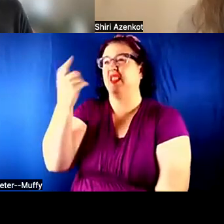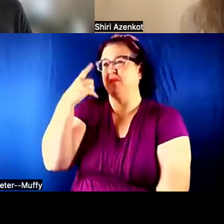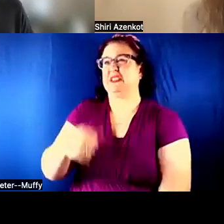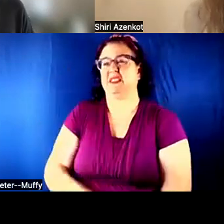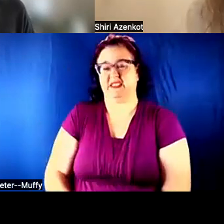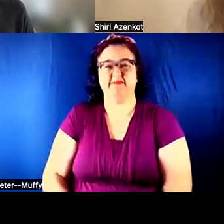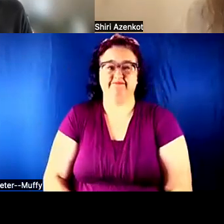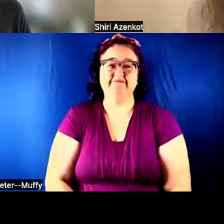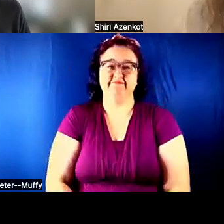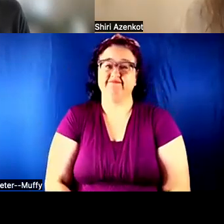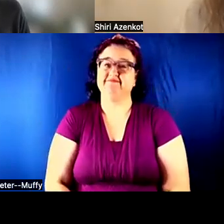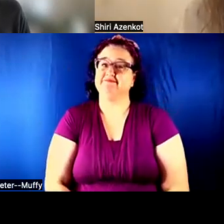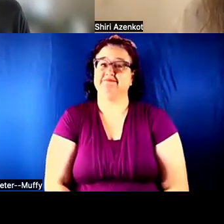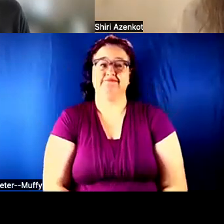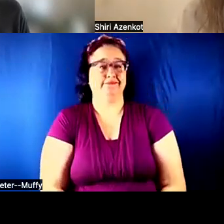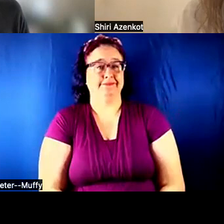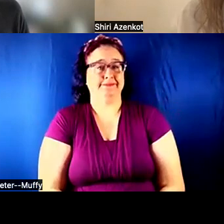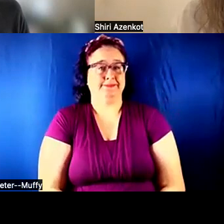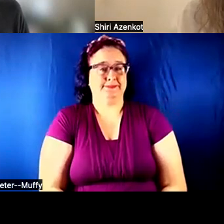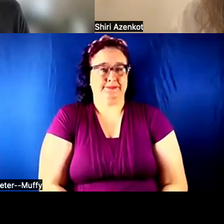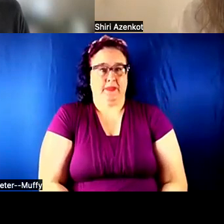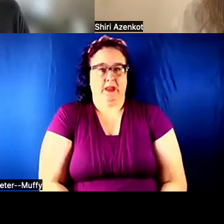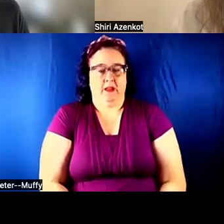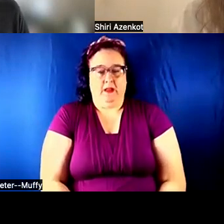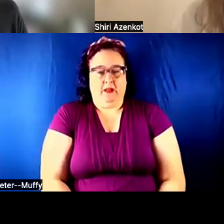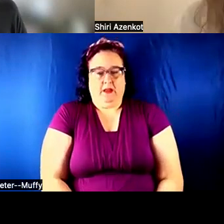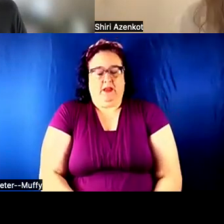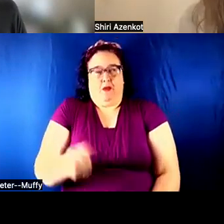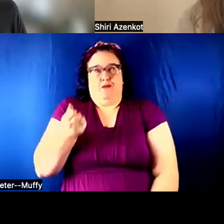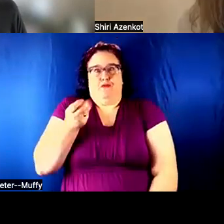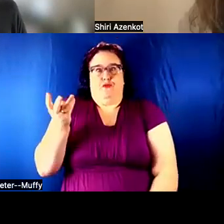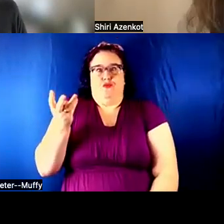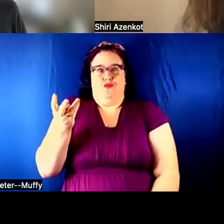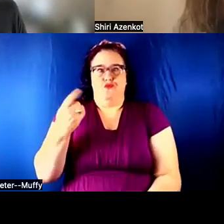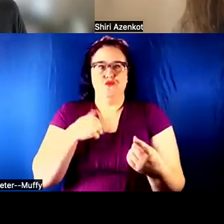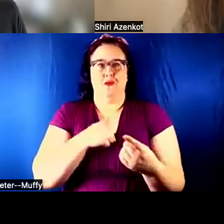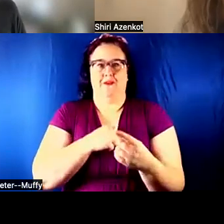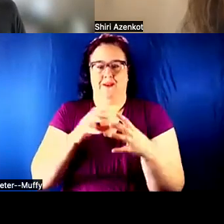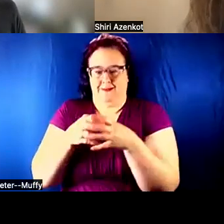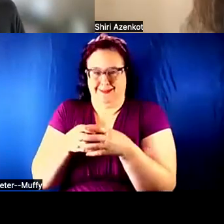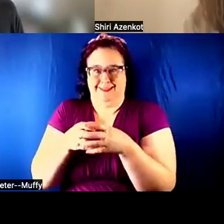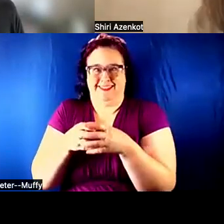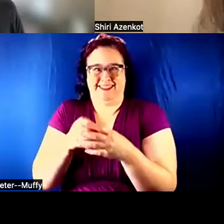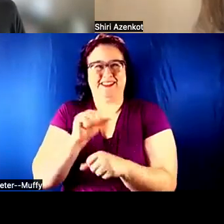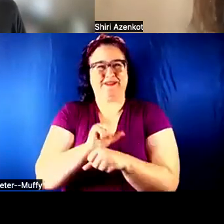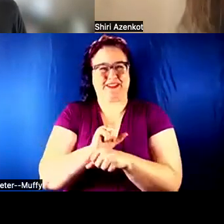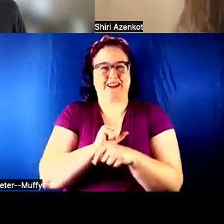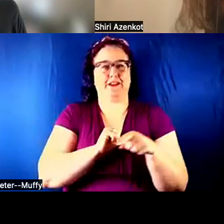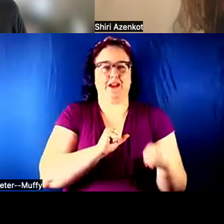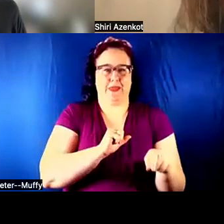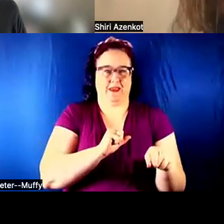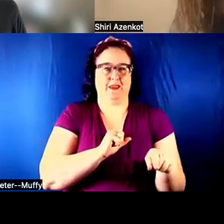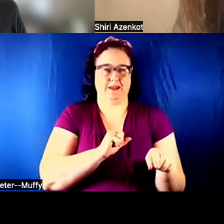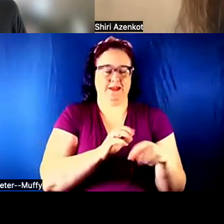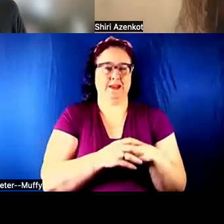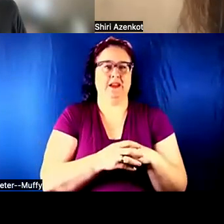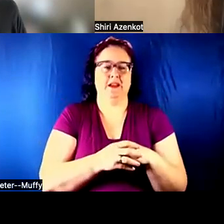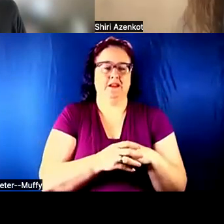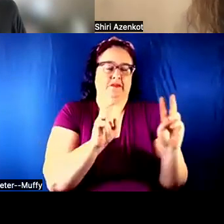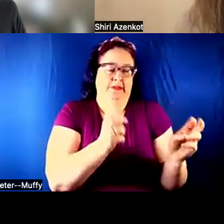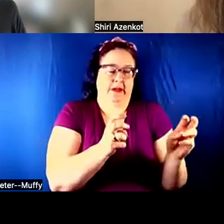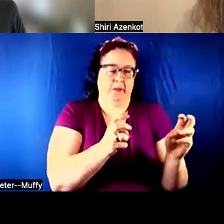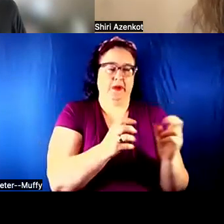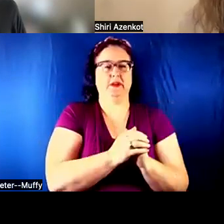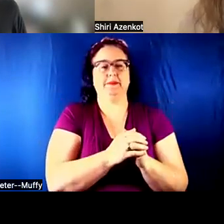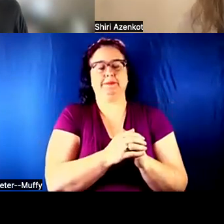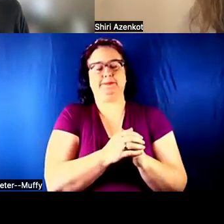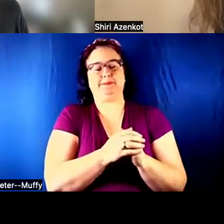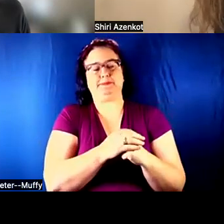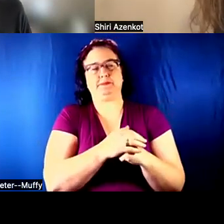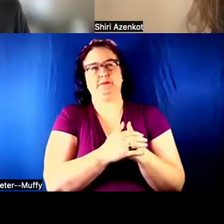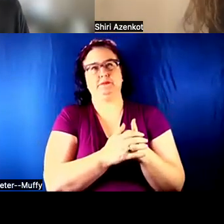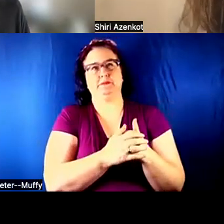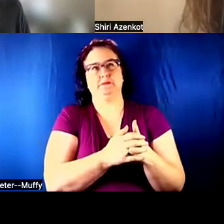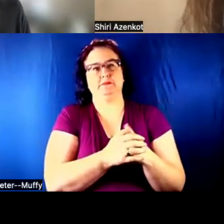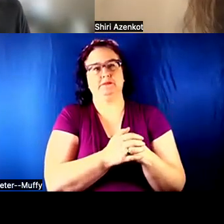YEAH, SINCE THERE ARE SO FEW OF US ALSO WORKING ON THIS, BUT PEOPLE ARE MORE -- SORRY, SOMETIMES